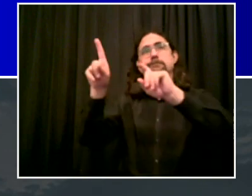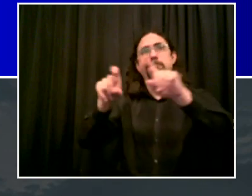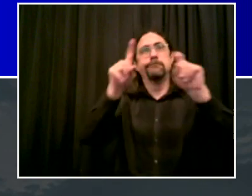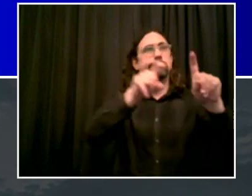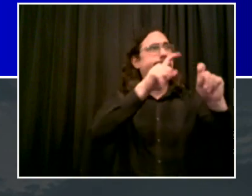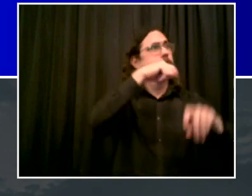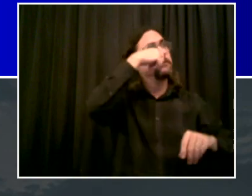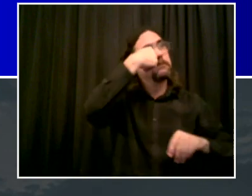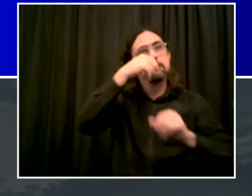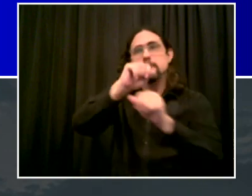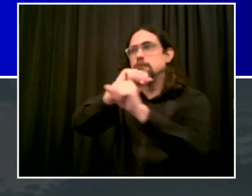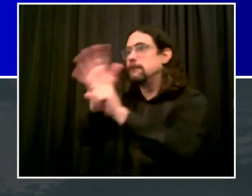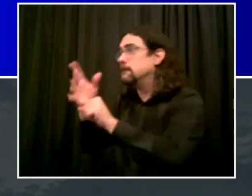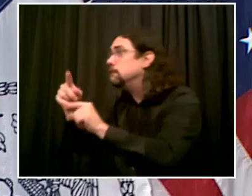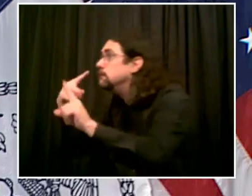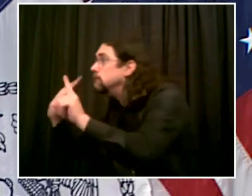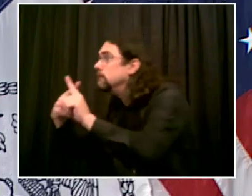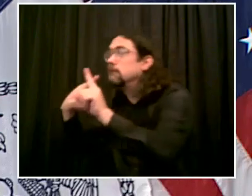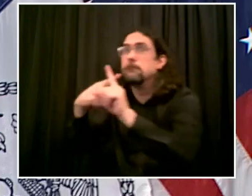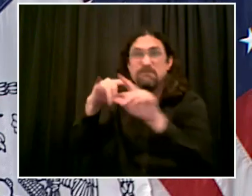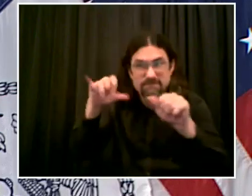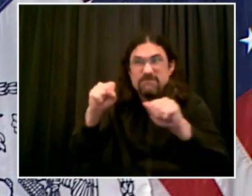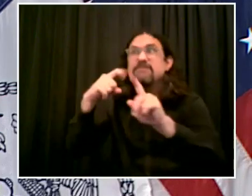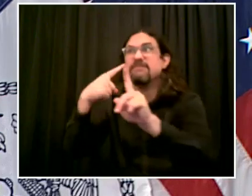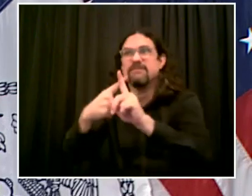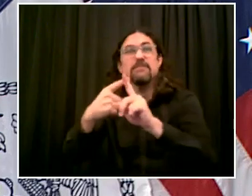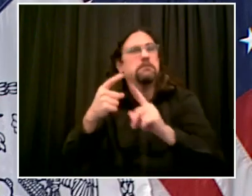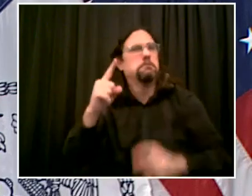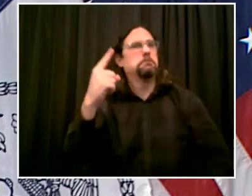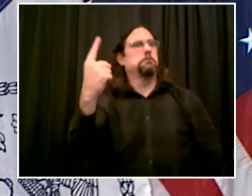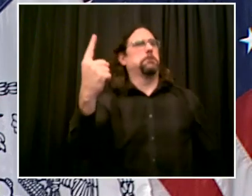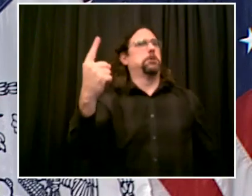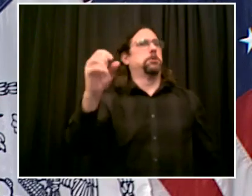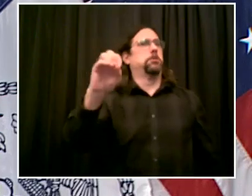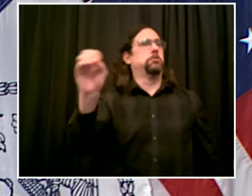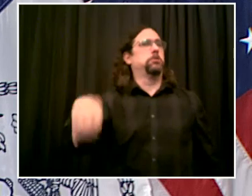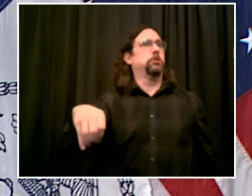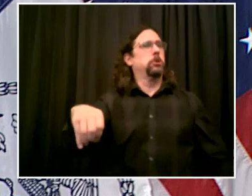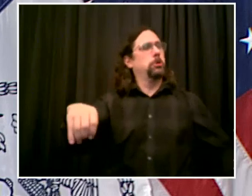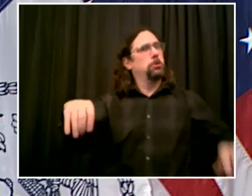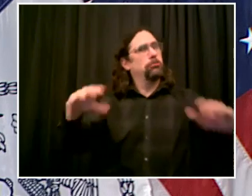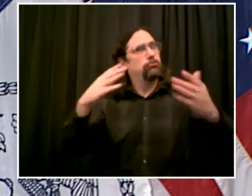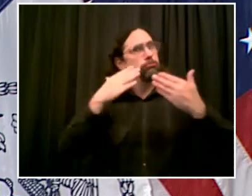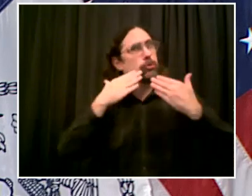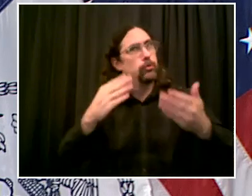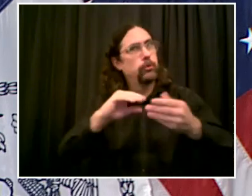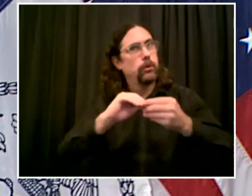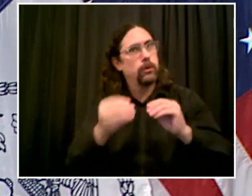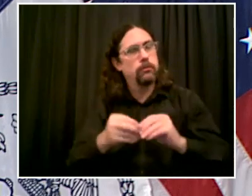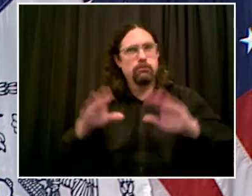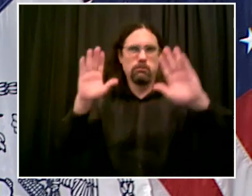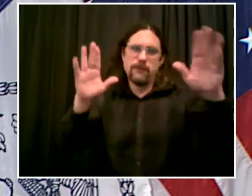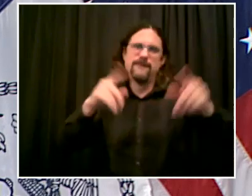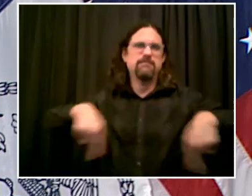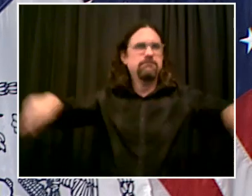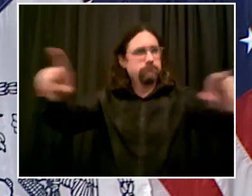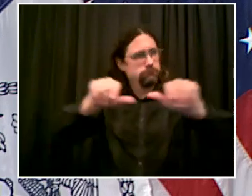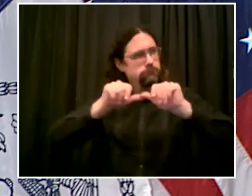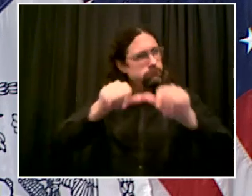FOR COVID-19. TODAY'S REPORT, EXCELLENT